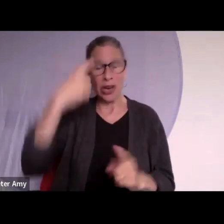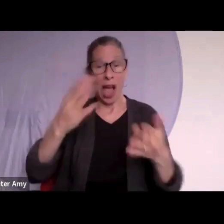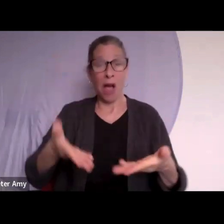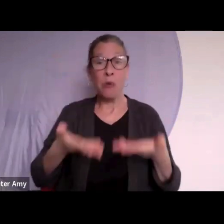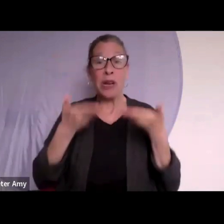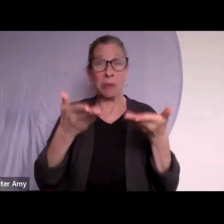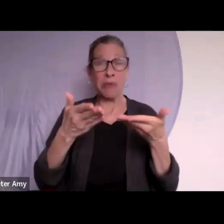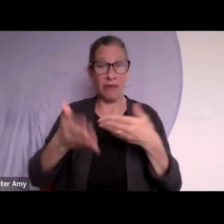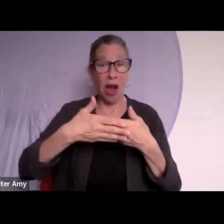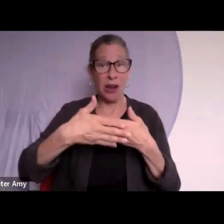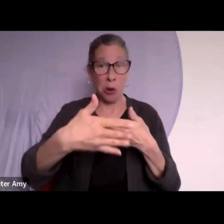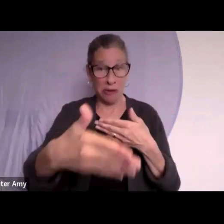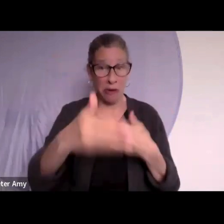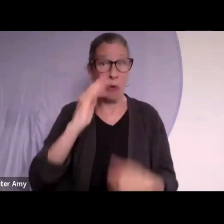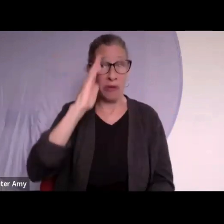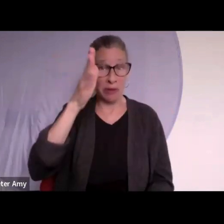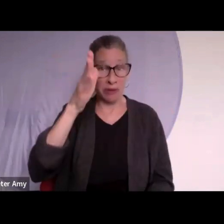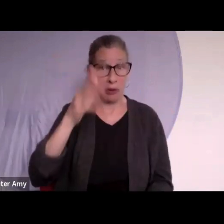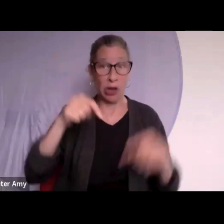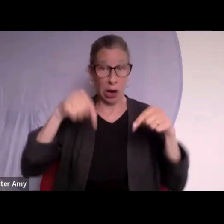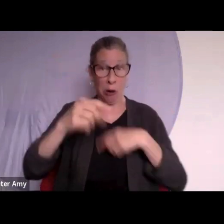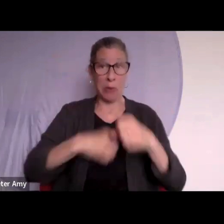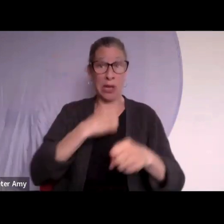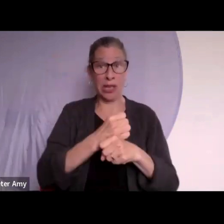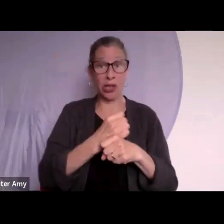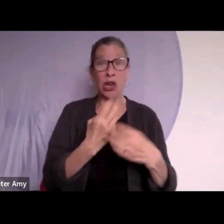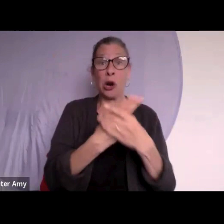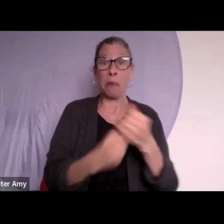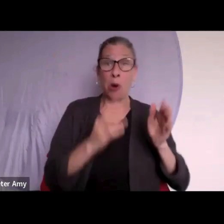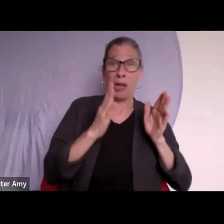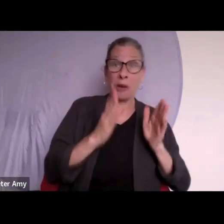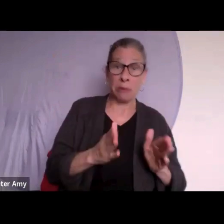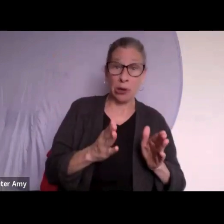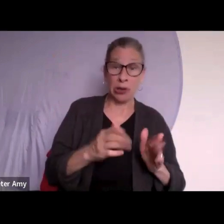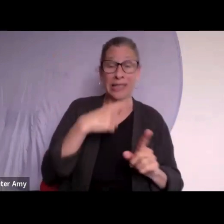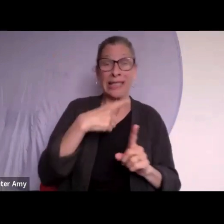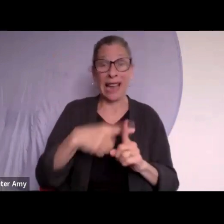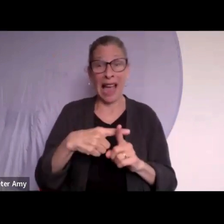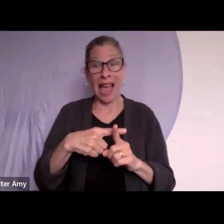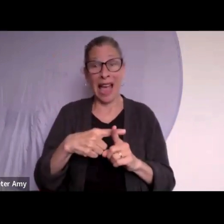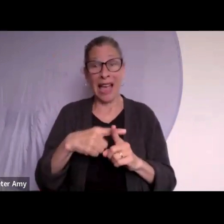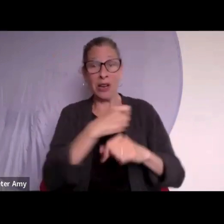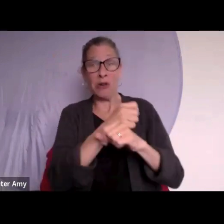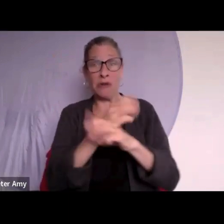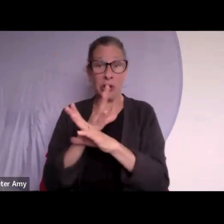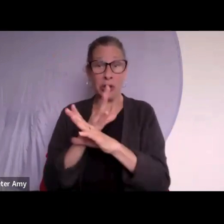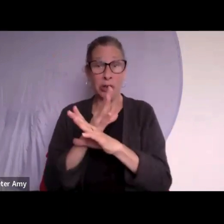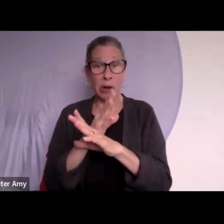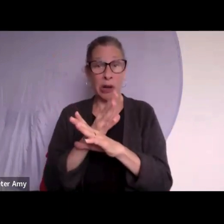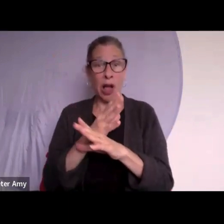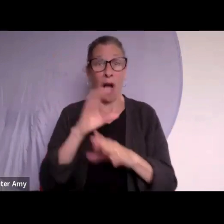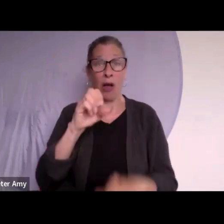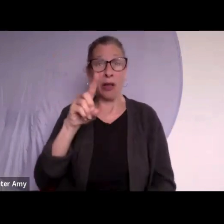forward for the future. But we're doing it this year. So that code is student50, it's good for all virtual and all